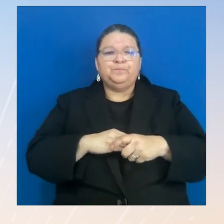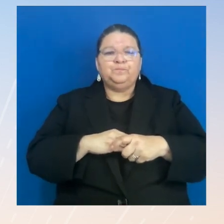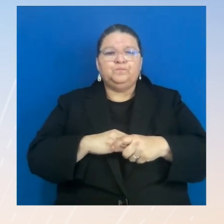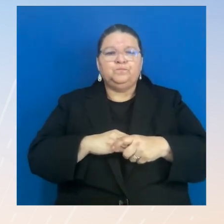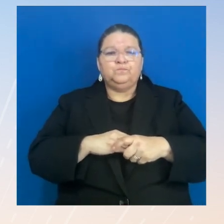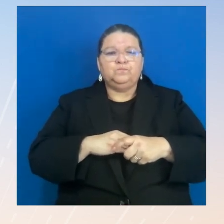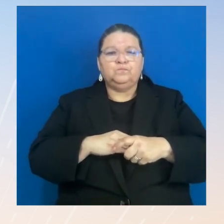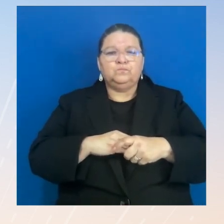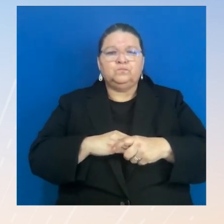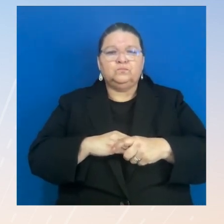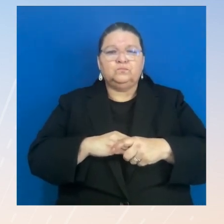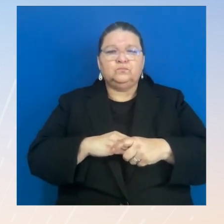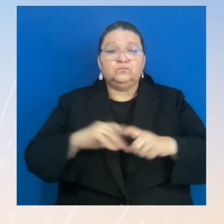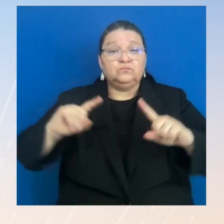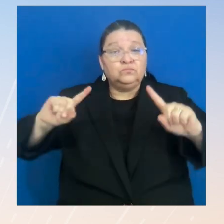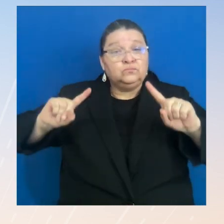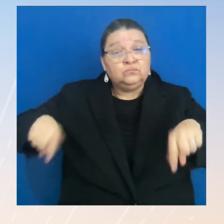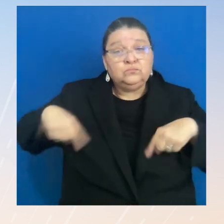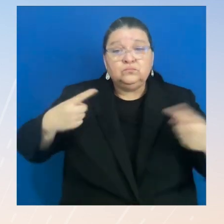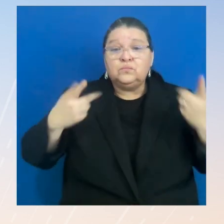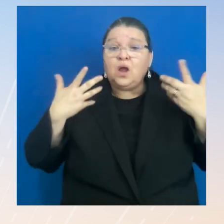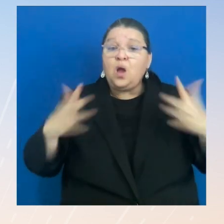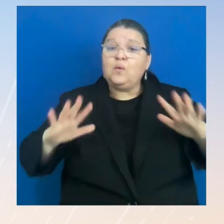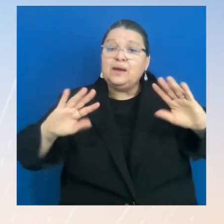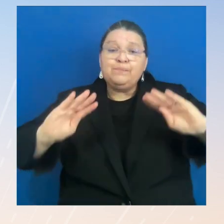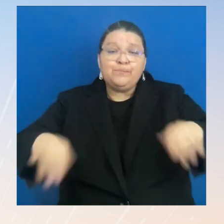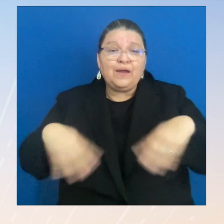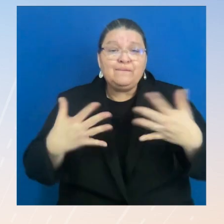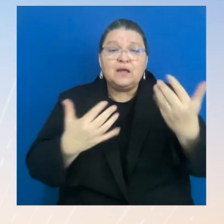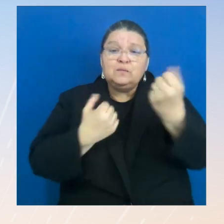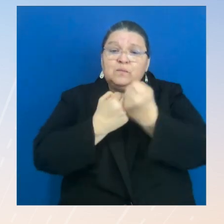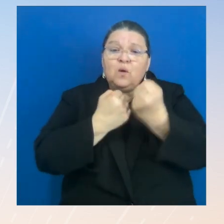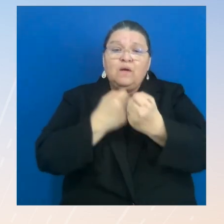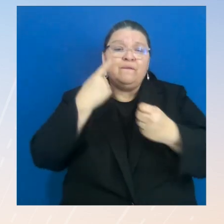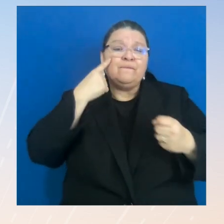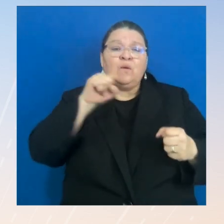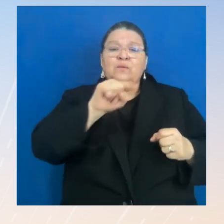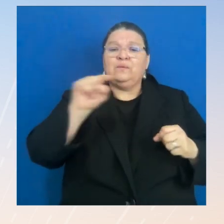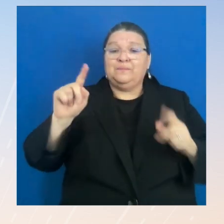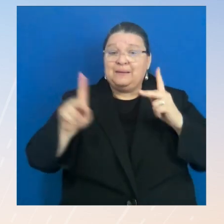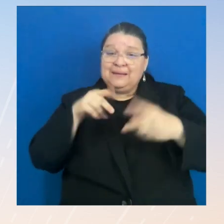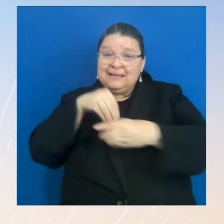that we're providing not just to Ukraine, but to neighboring countries that are providing a haven